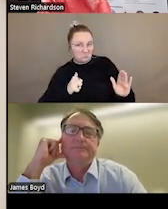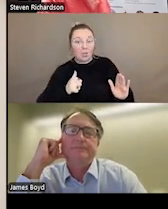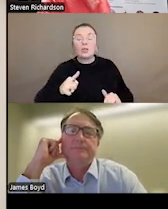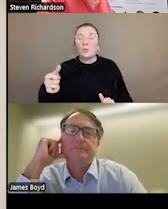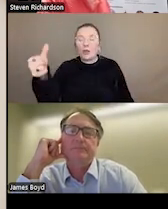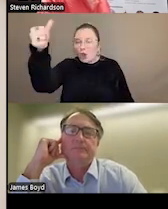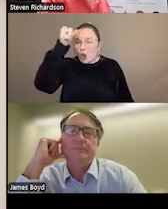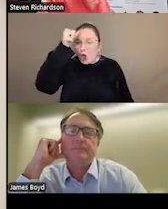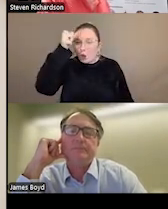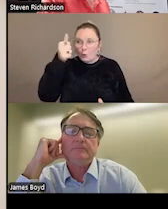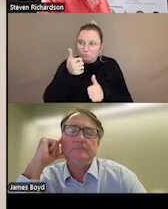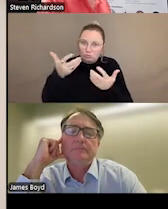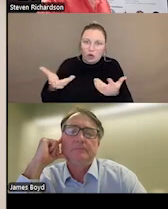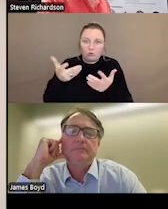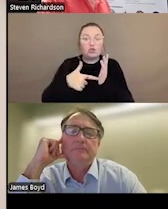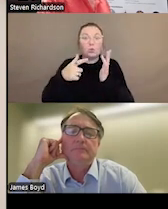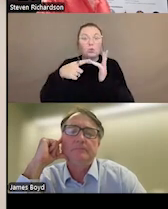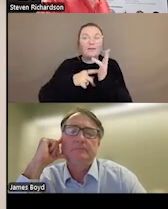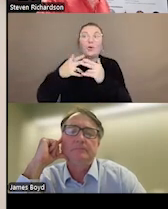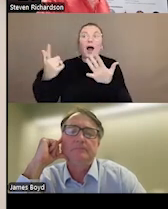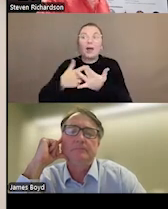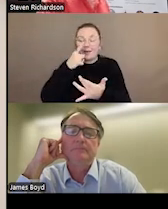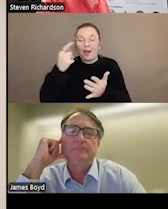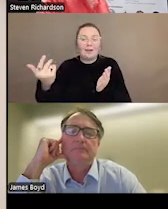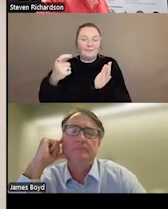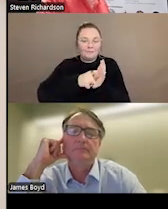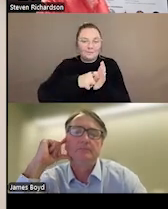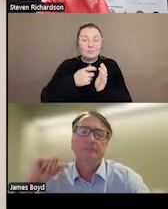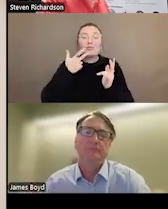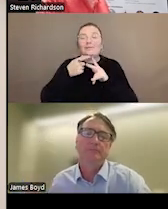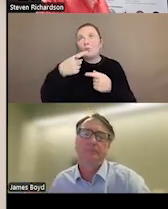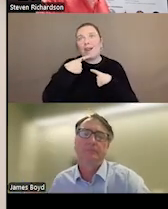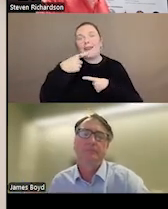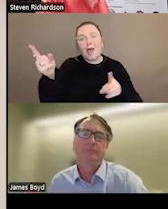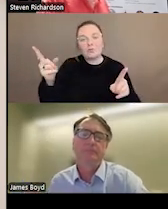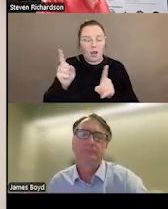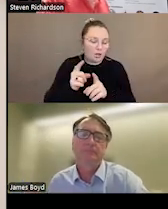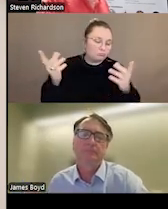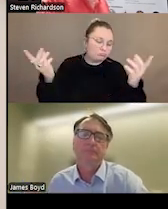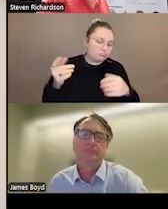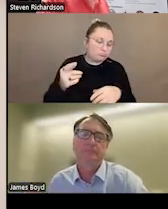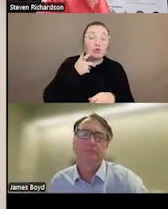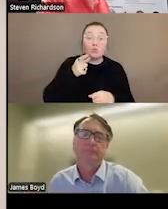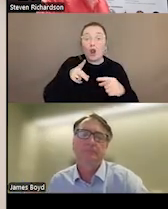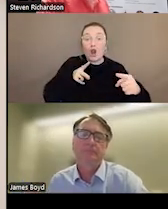encourage other people to give. For instance, if you announce, you launch your campaign and say,